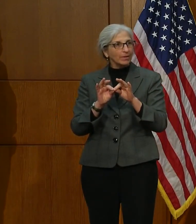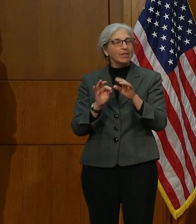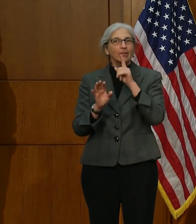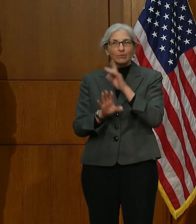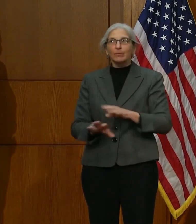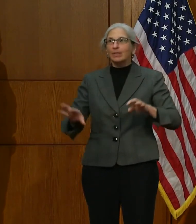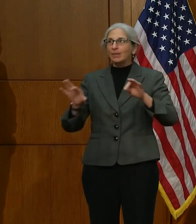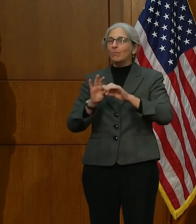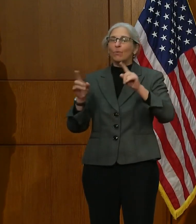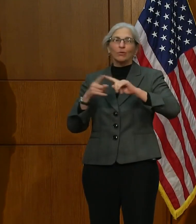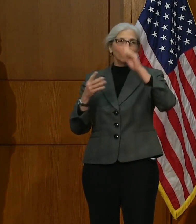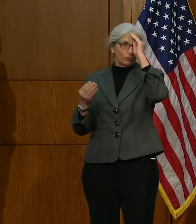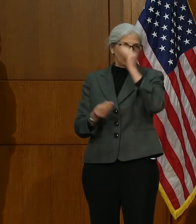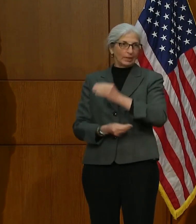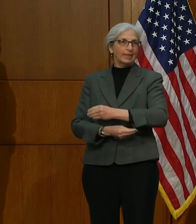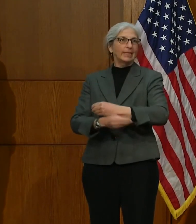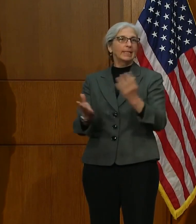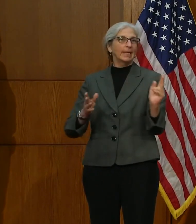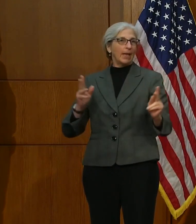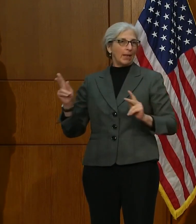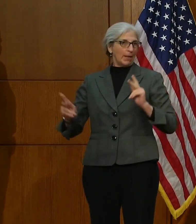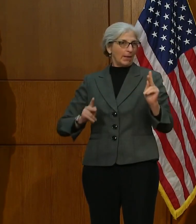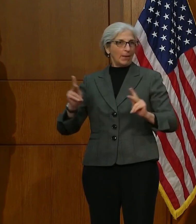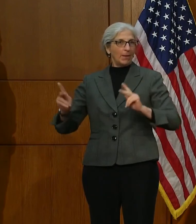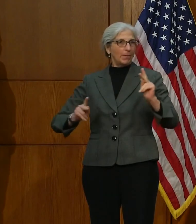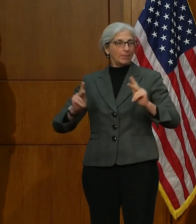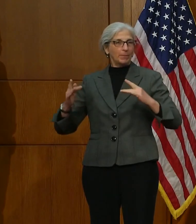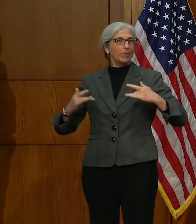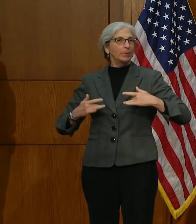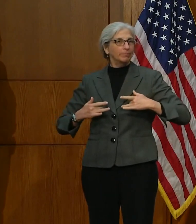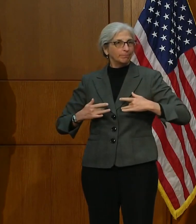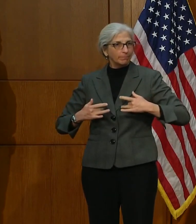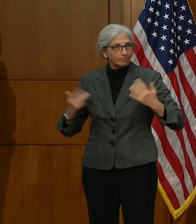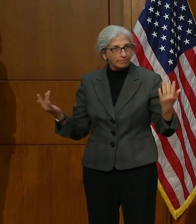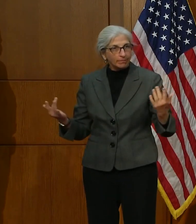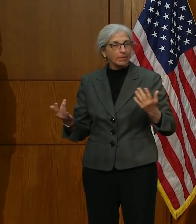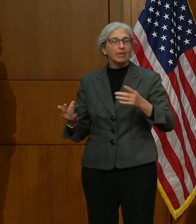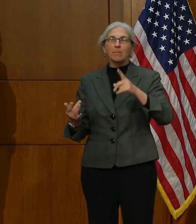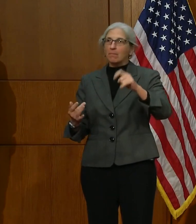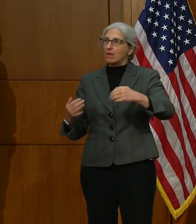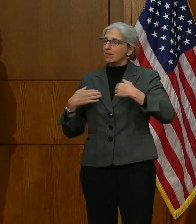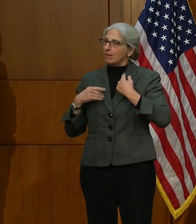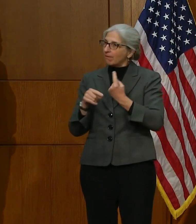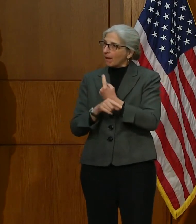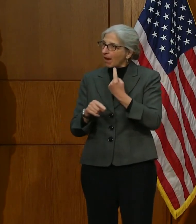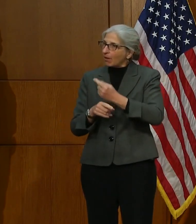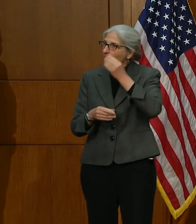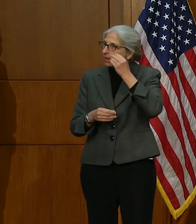APPRECIATE THAT. IT IS SO IMPORTANT TO, UH, TO PROVIDE